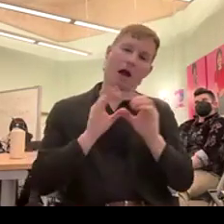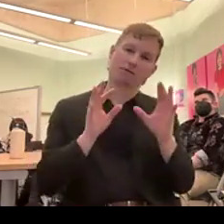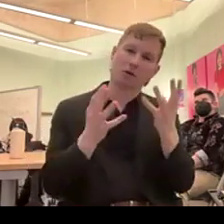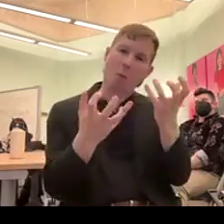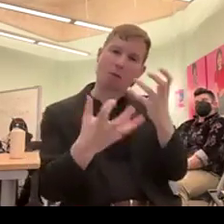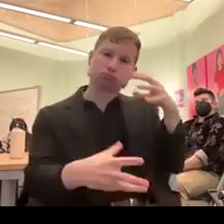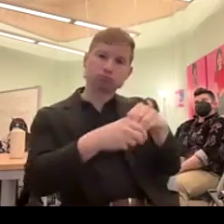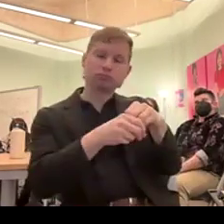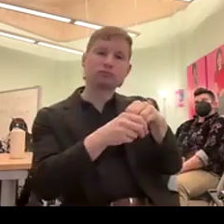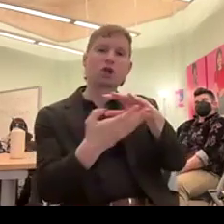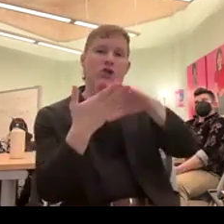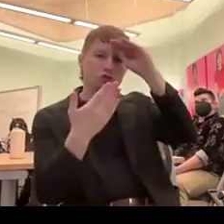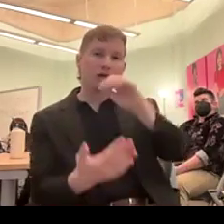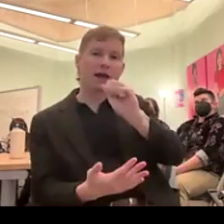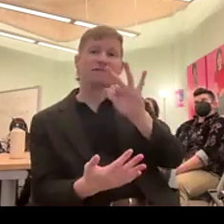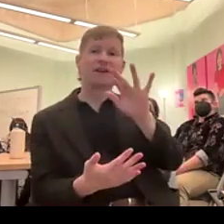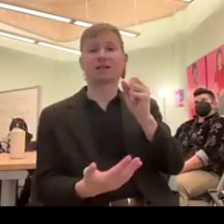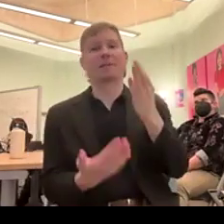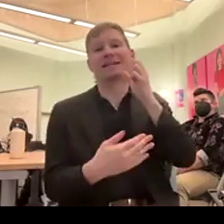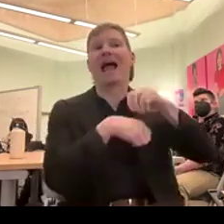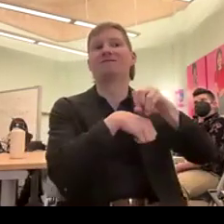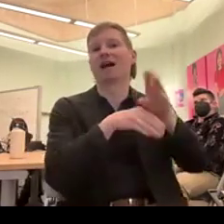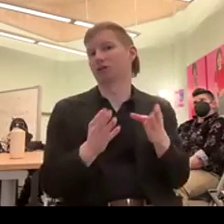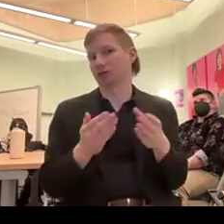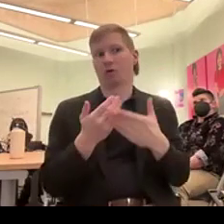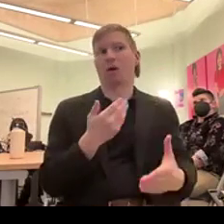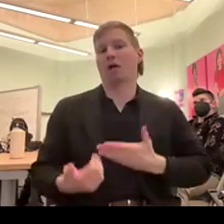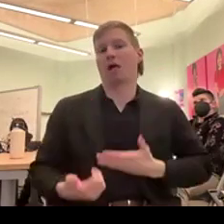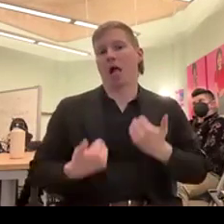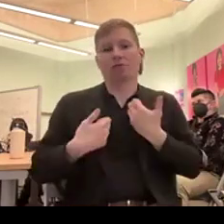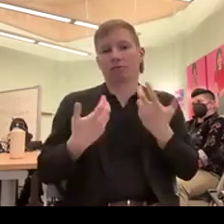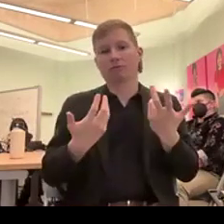the rest of my life. I still want to be in student affairs, but not necessarily an adviser for the